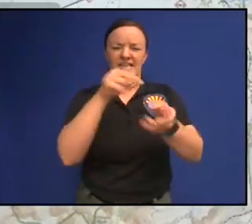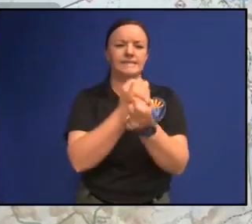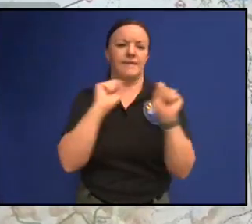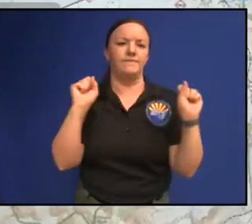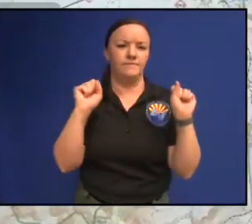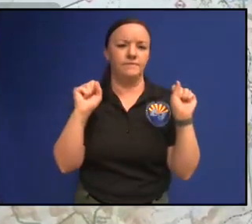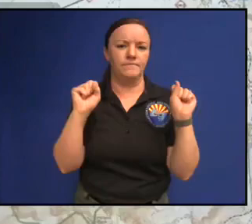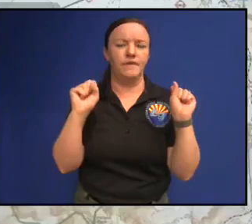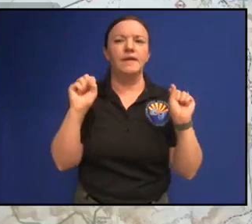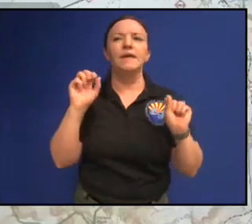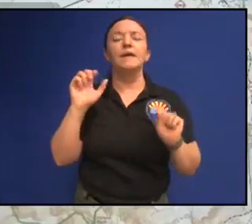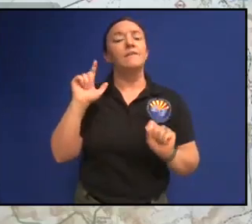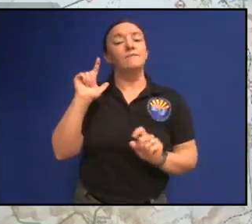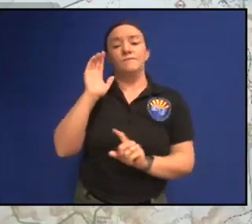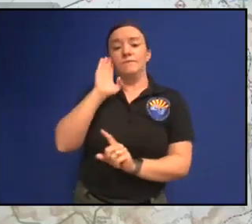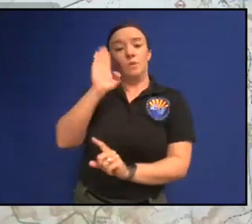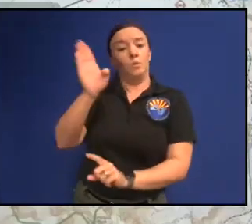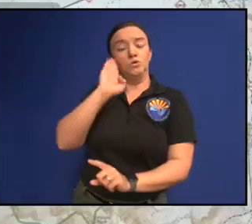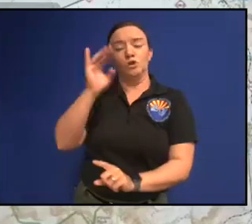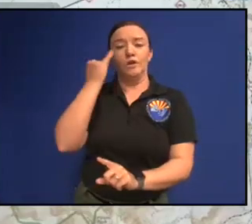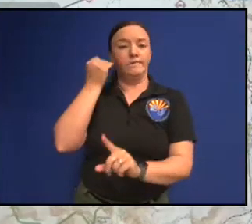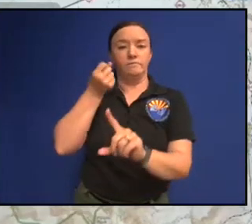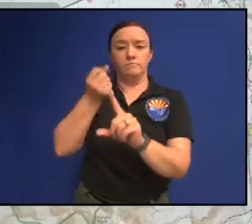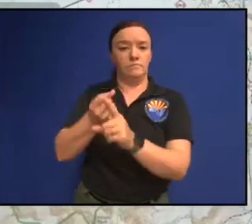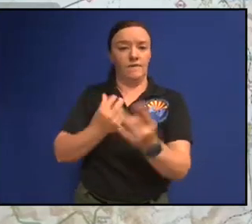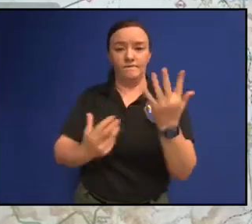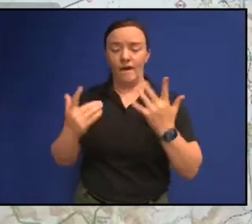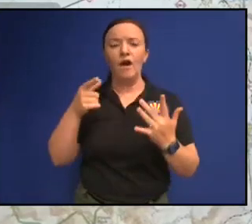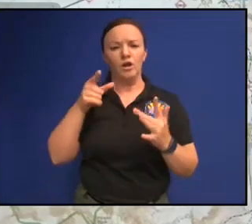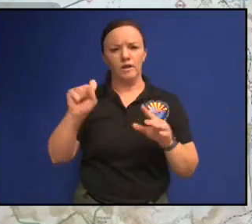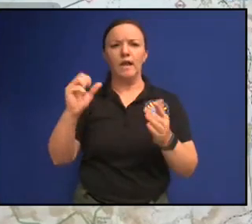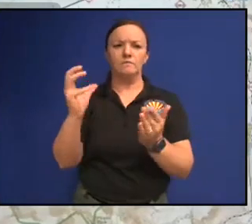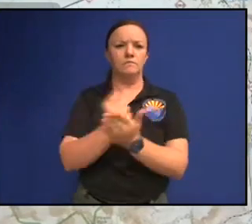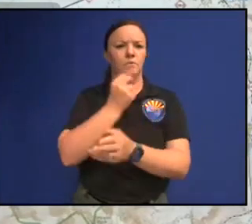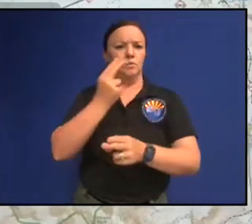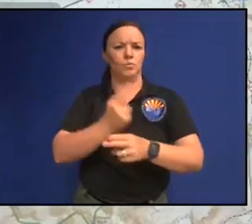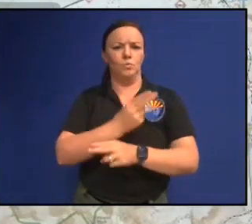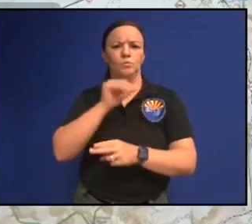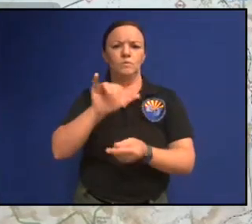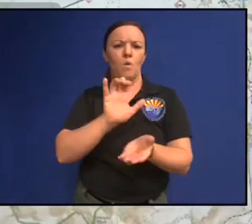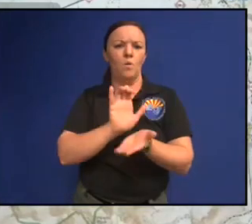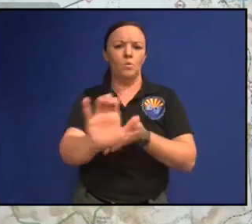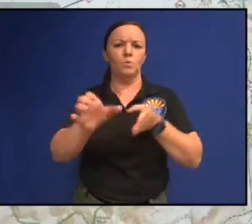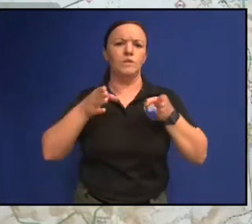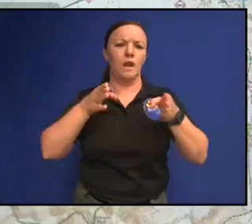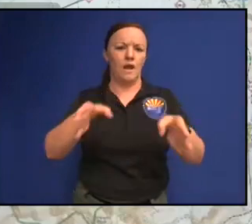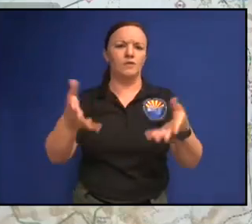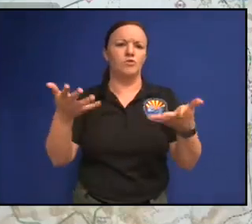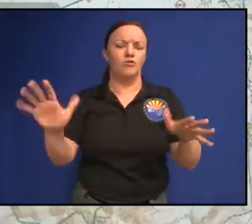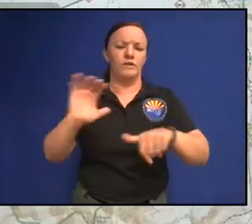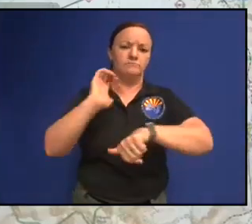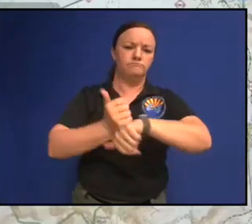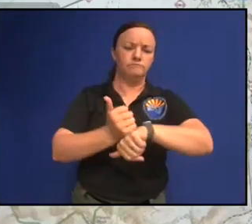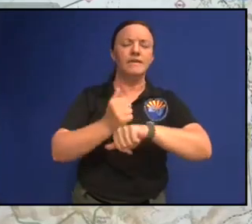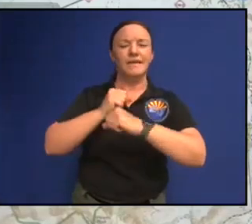PROVIDE SOME PROTECTION FOR THOSE COMMUNITIES AND VALUES AT RISK TO THE NORTH AND TO THE WEST OF OUR